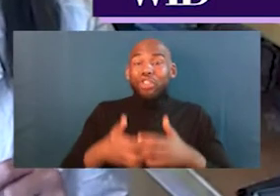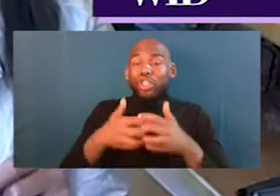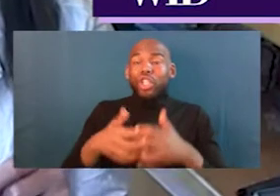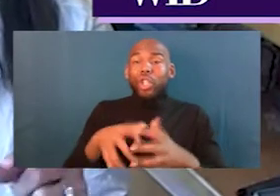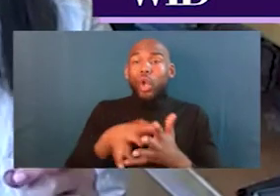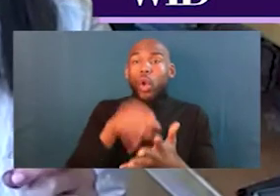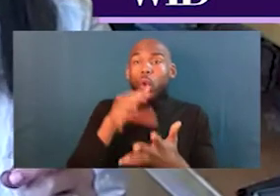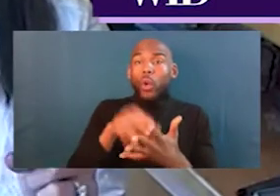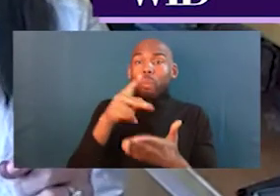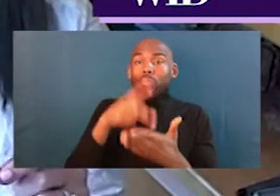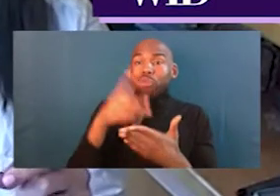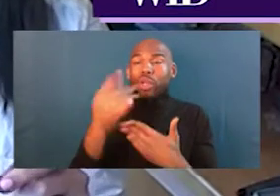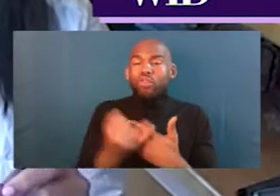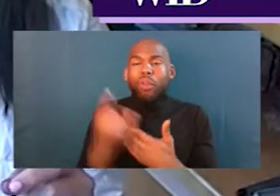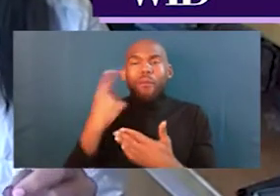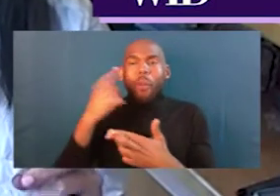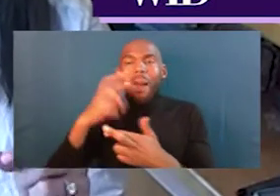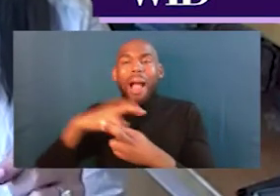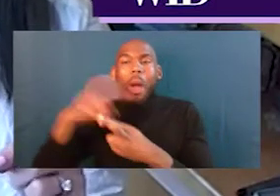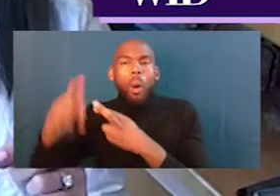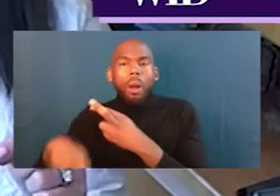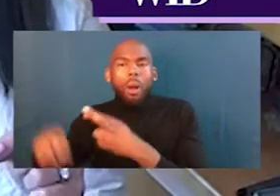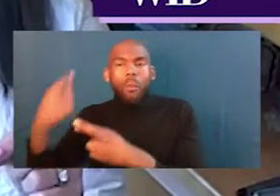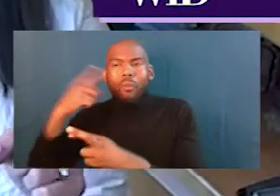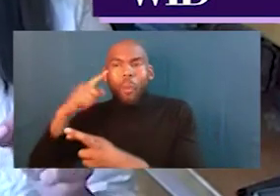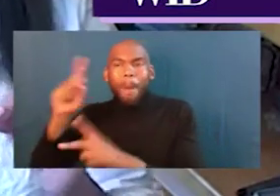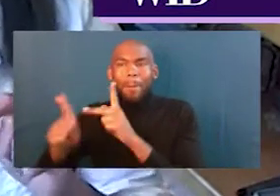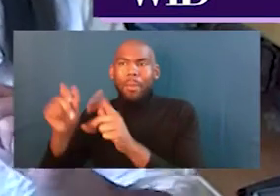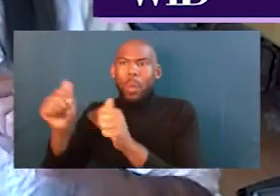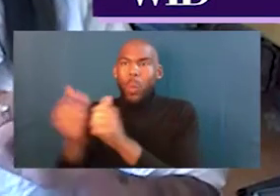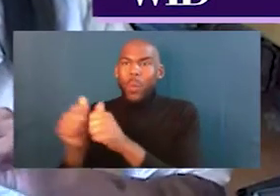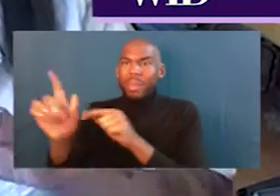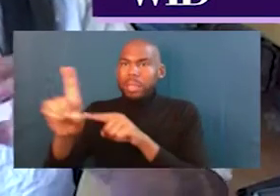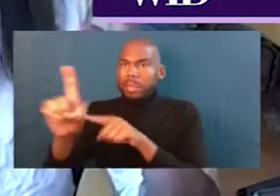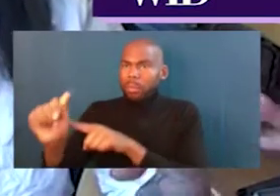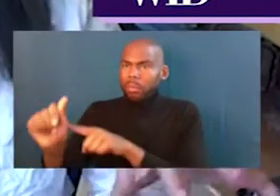to improve economic outcomes for people with disabilities. So there's a strong support